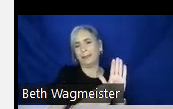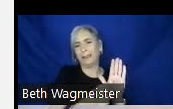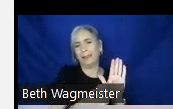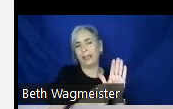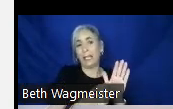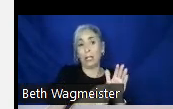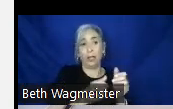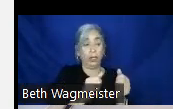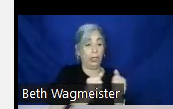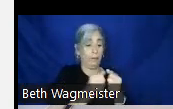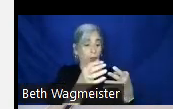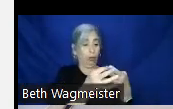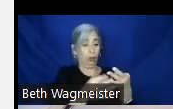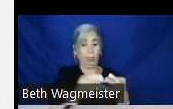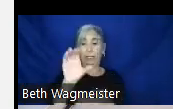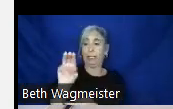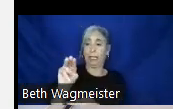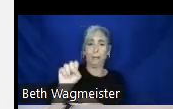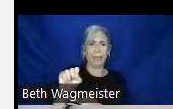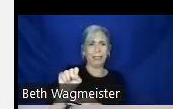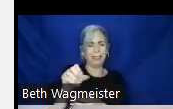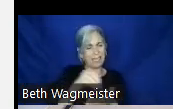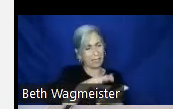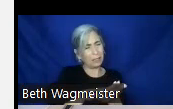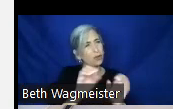are choosing a CMS. Is the documentation actually clear about accessibility?